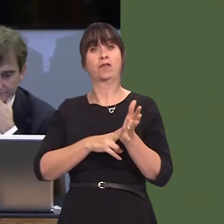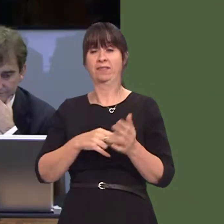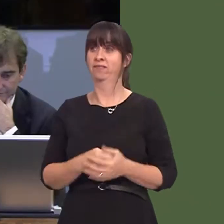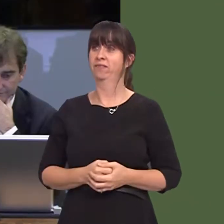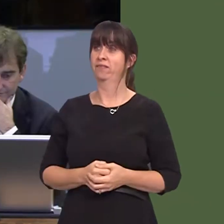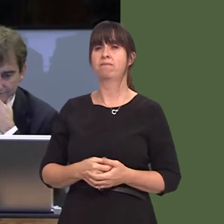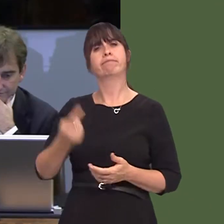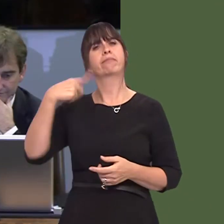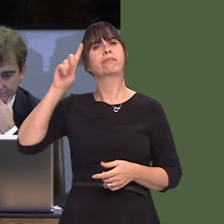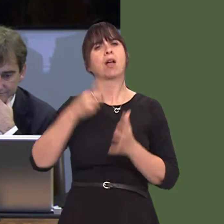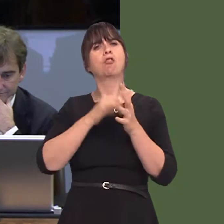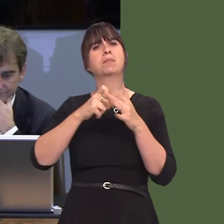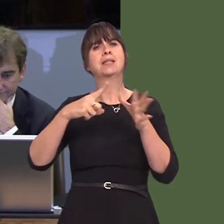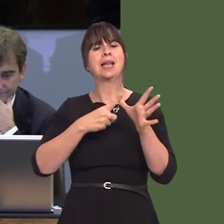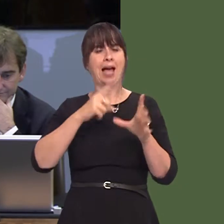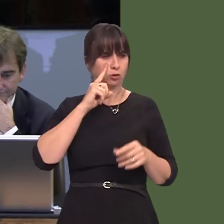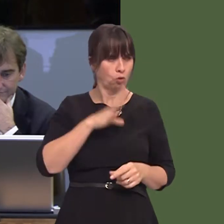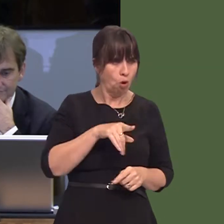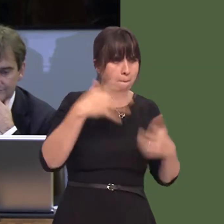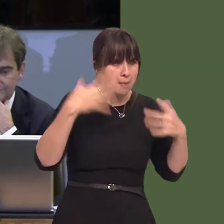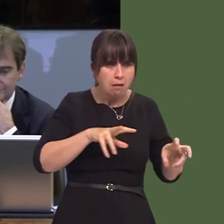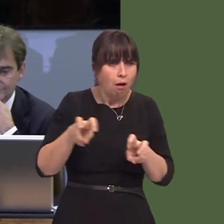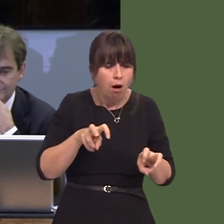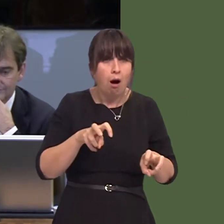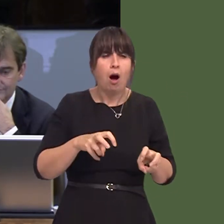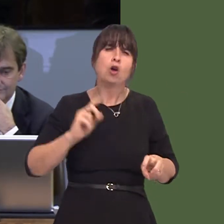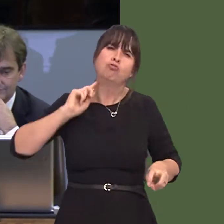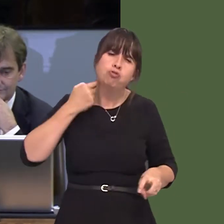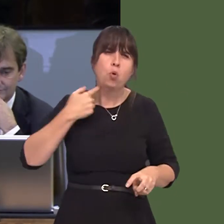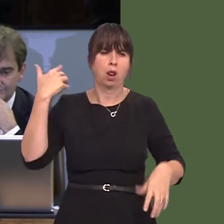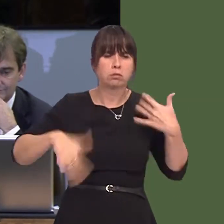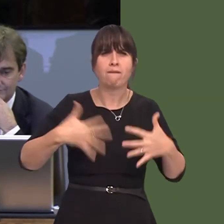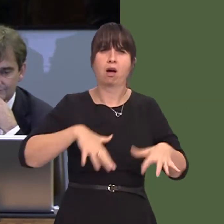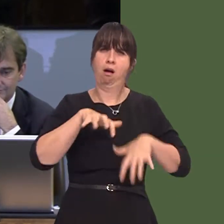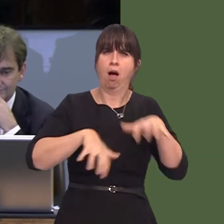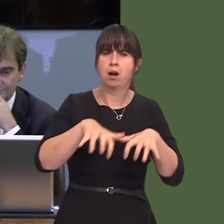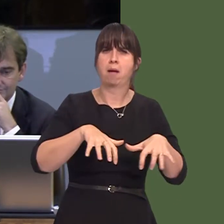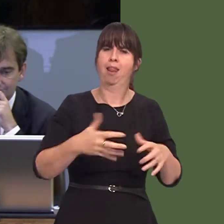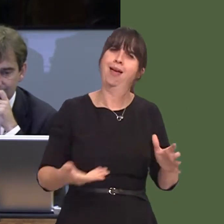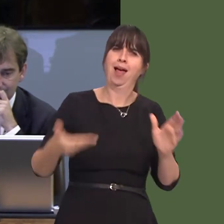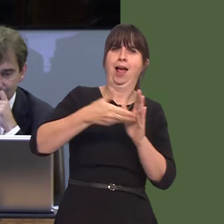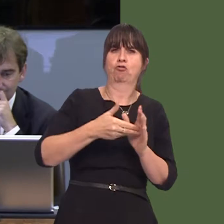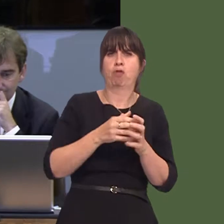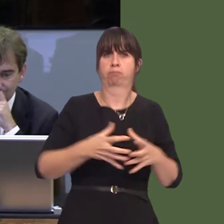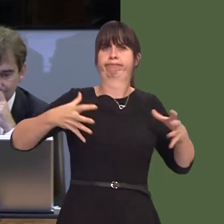First Minister, last year, the Royal Society for the Prevention of Cruelty to Animals reported that theyíd seen nearly a 10 per cent increase in animal cruelty cases that theyíd had to investigate.